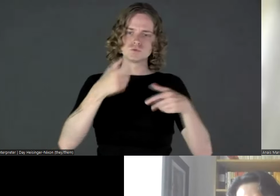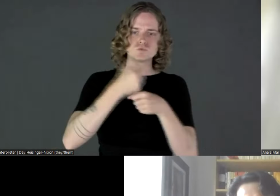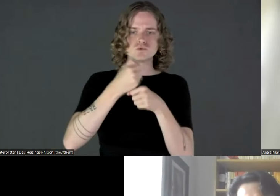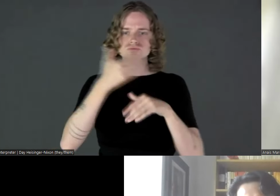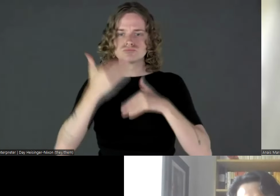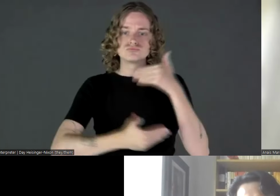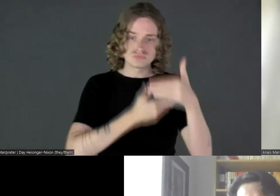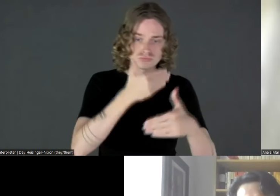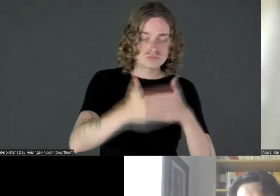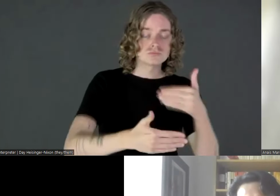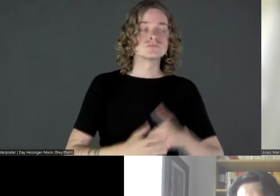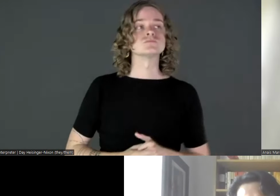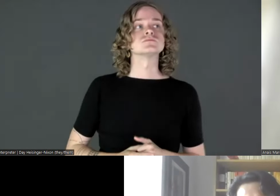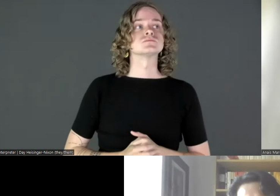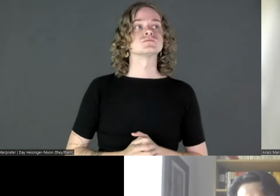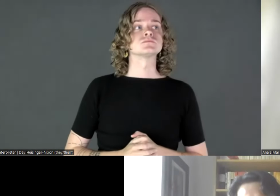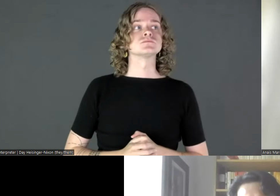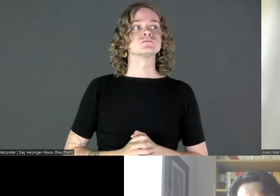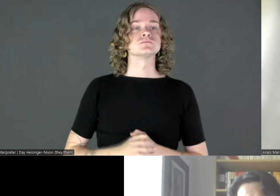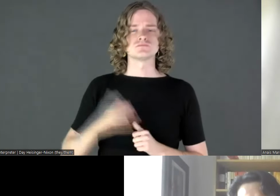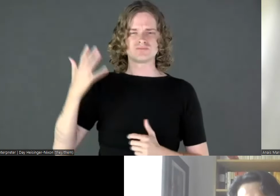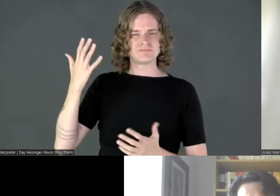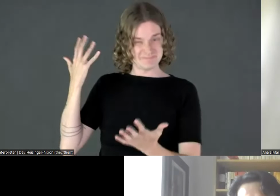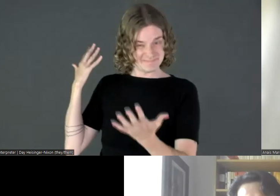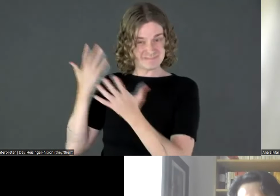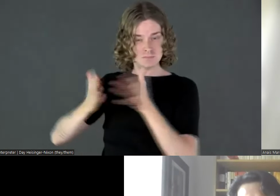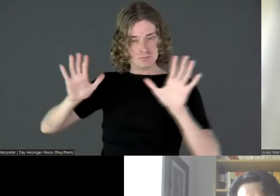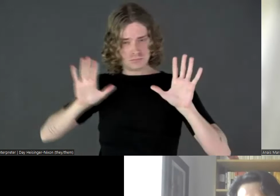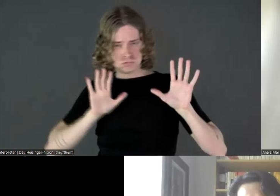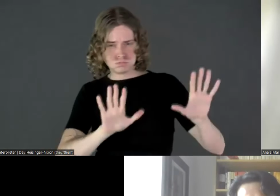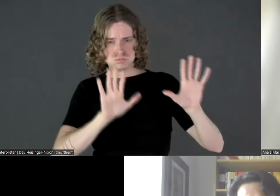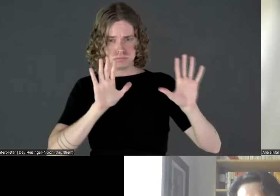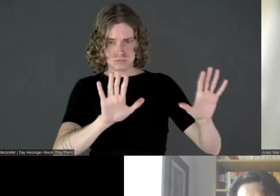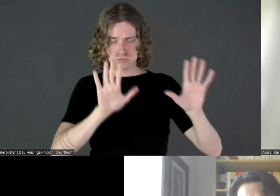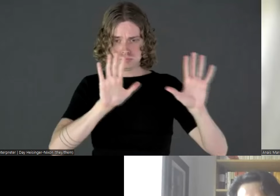past year to really integrate organizations of persons with disabilities into cluster